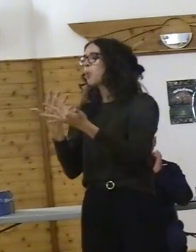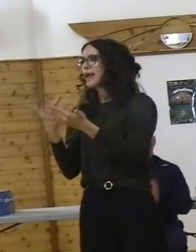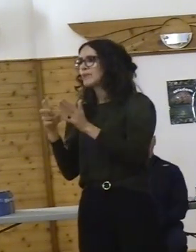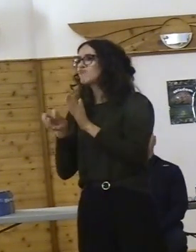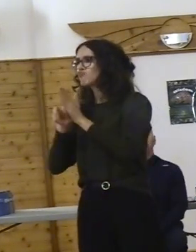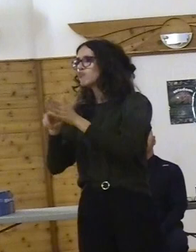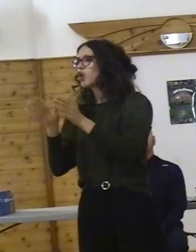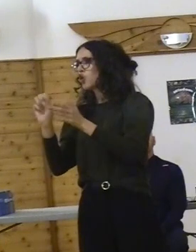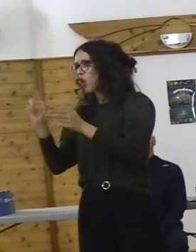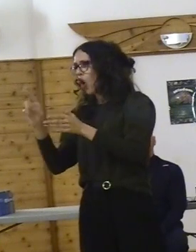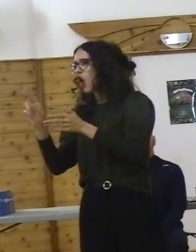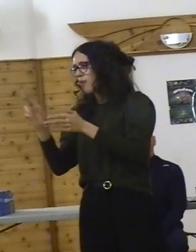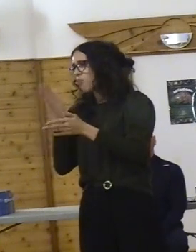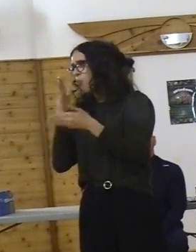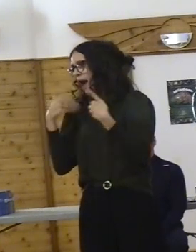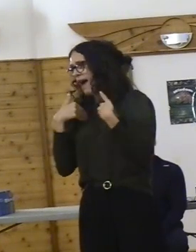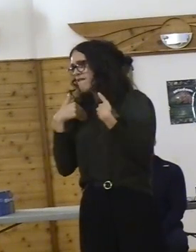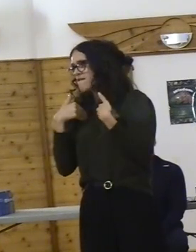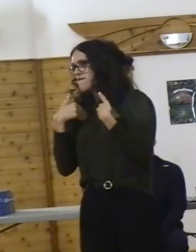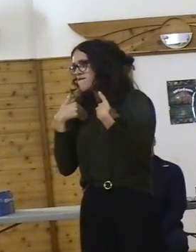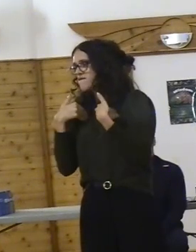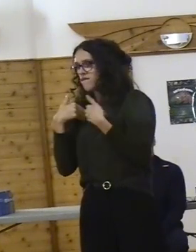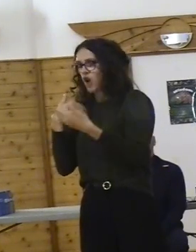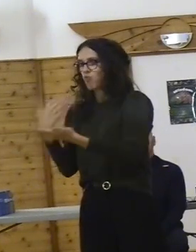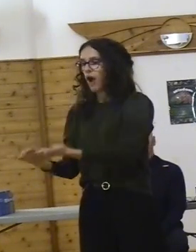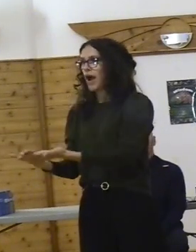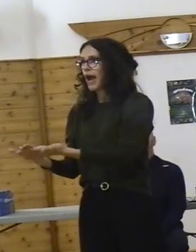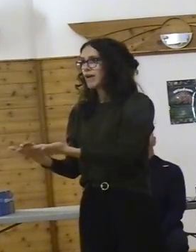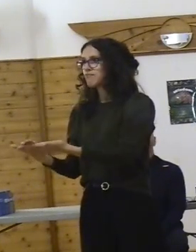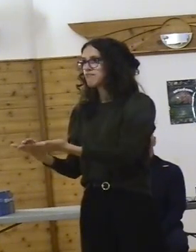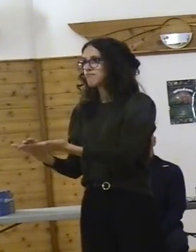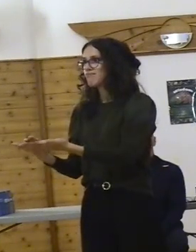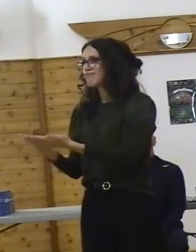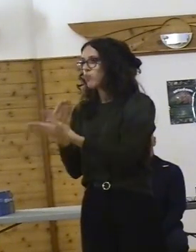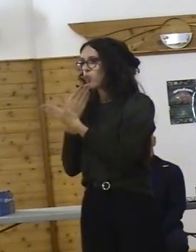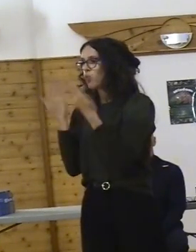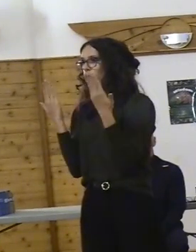And when I got there, nobody was there.